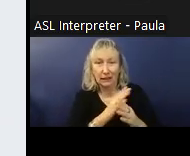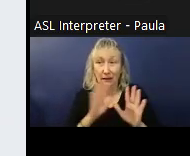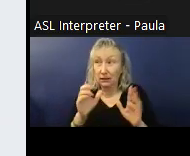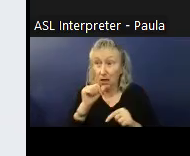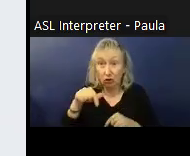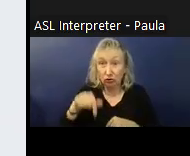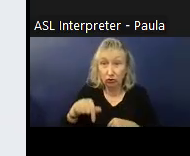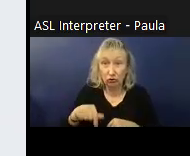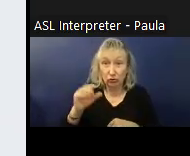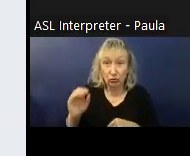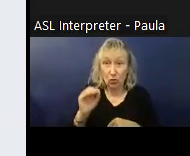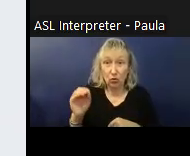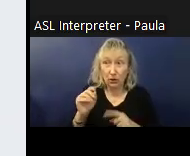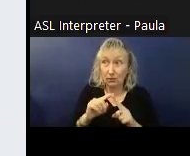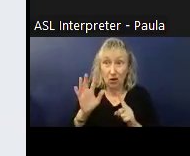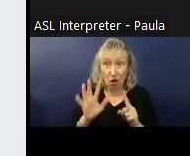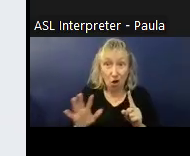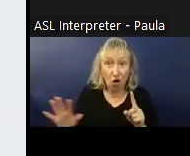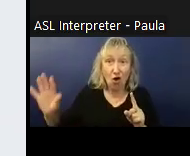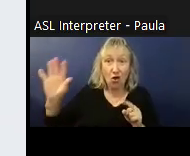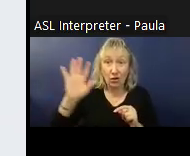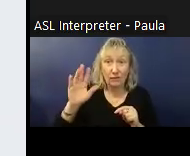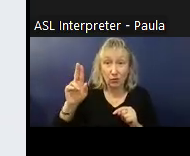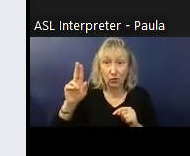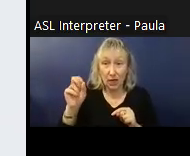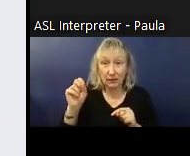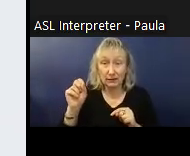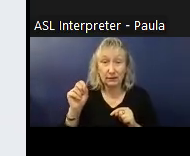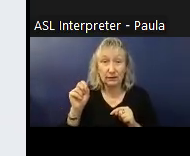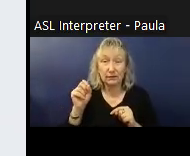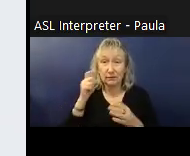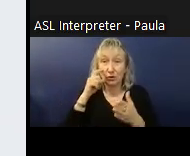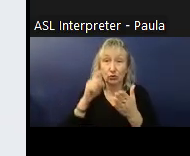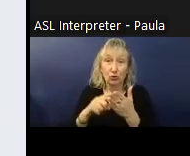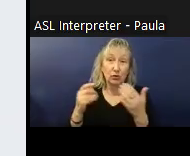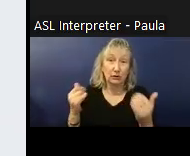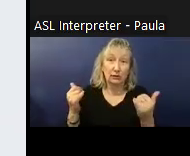but all across the country through national adult protective Service associations being initiative with them as well,